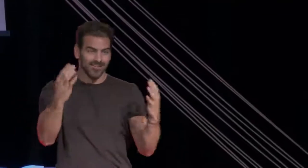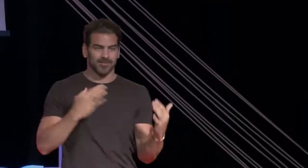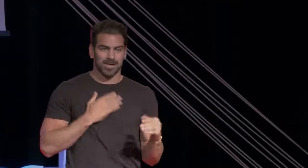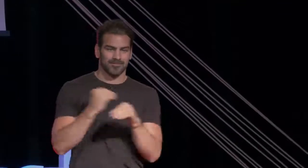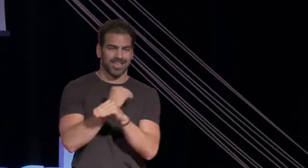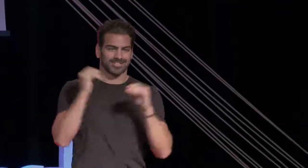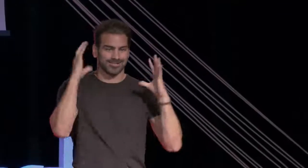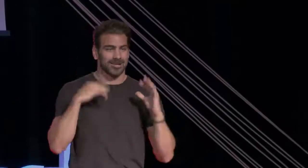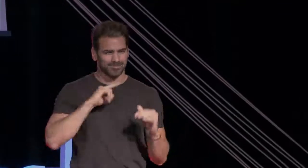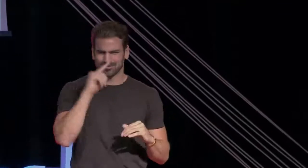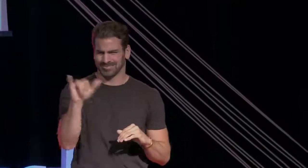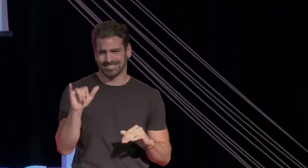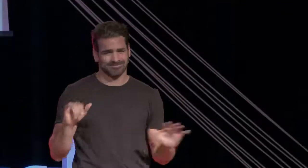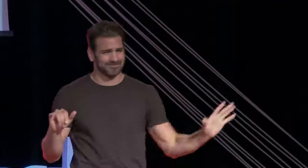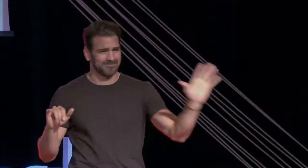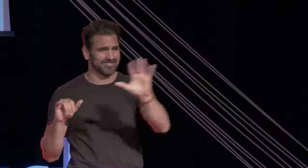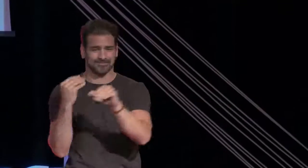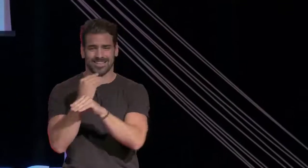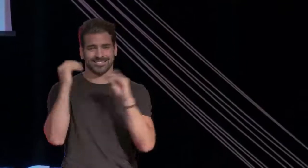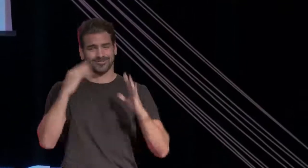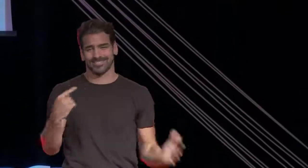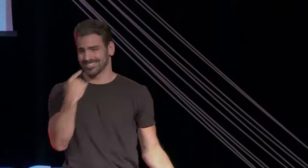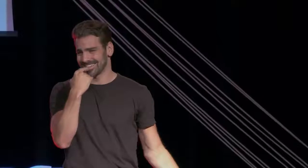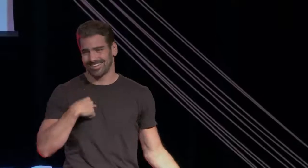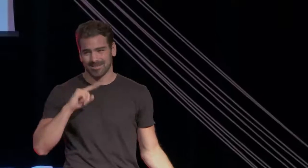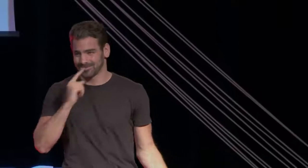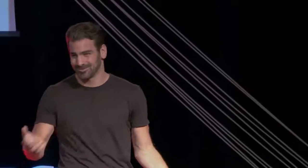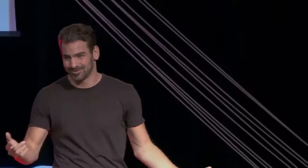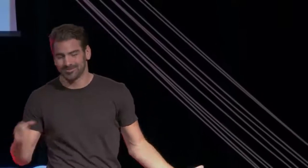like many of you i sat through some math teachers who seriously sucked